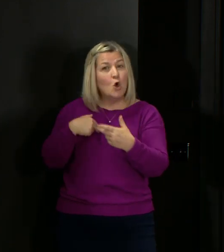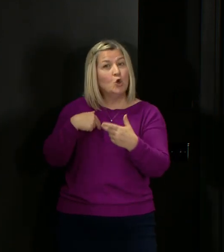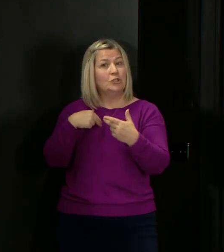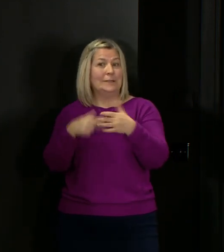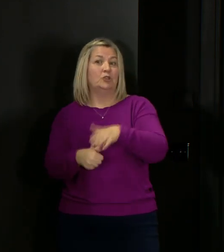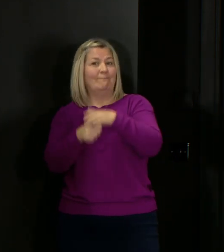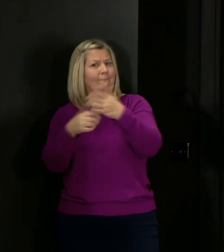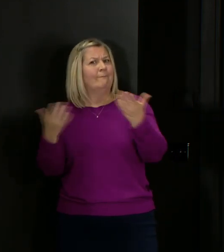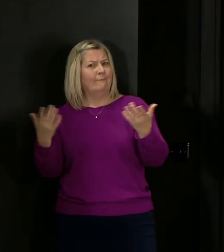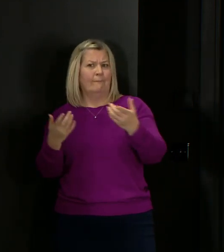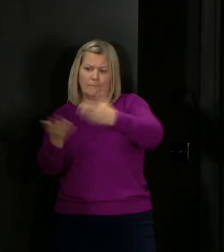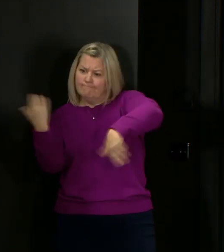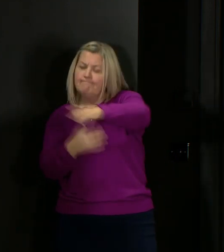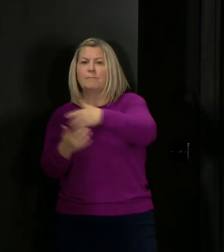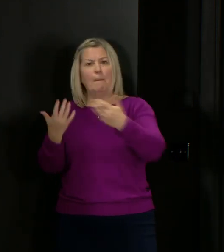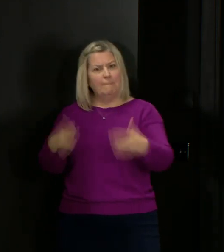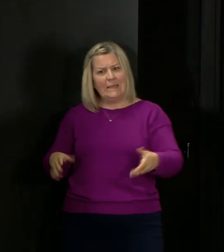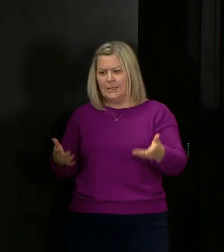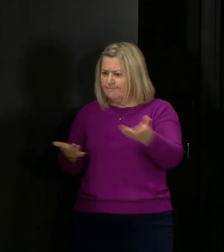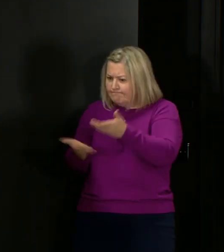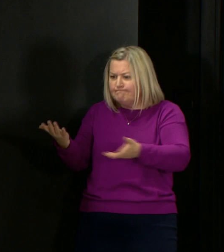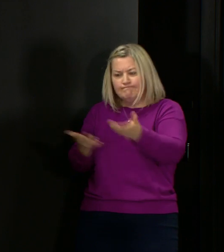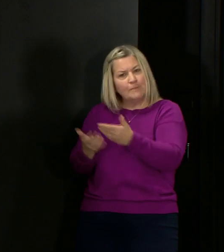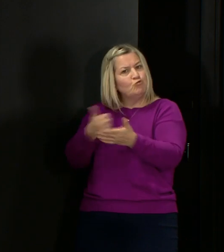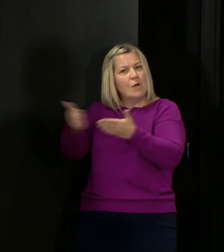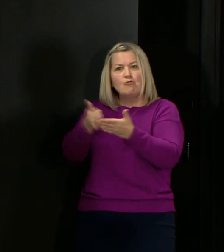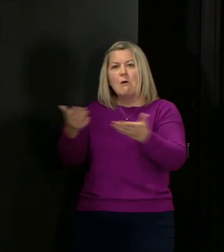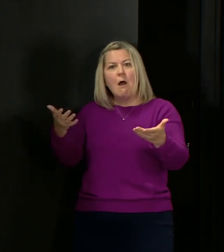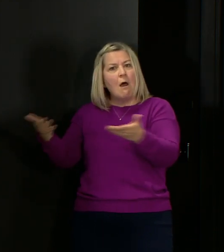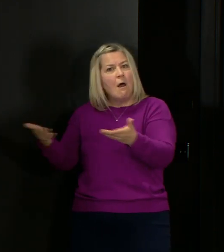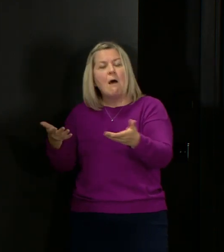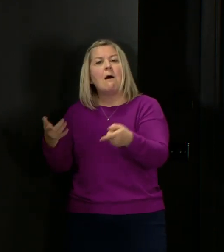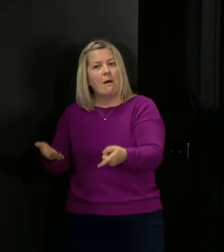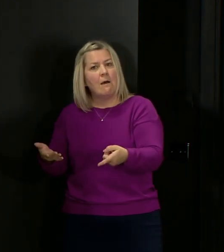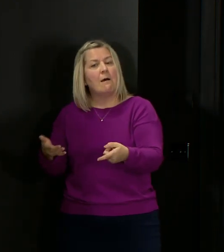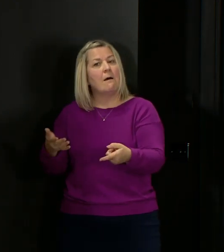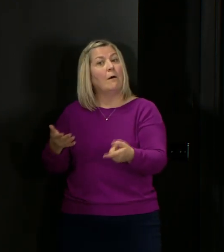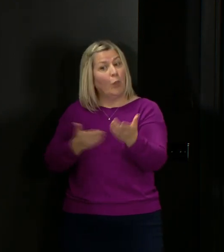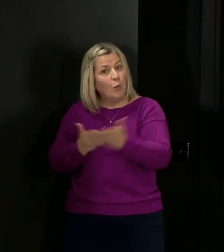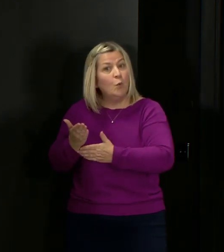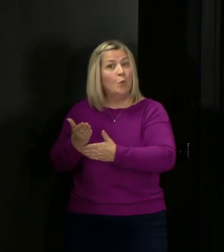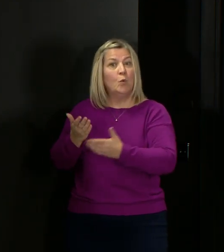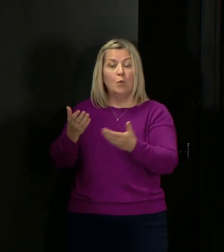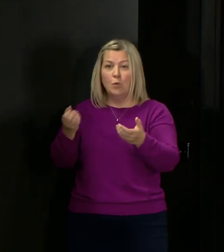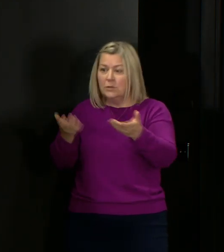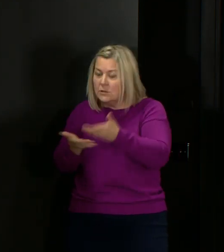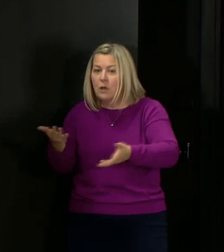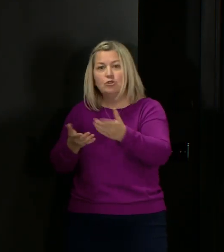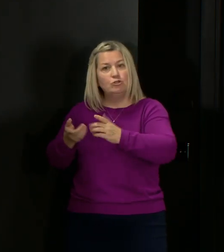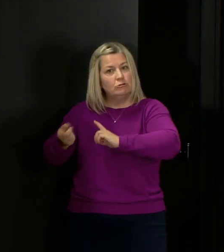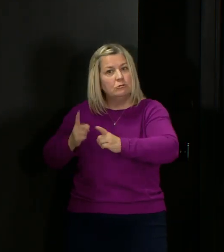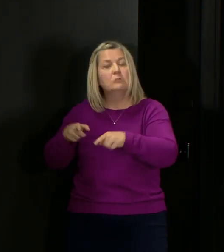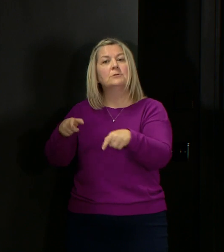beginning of this crisis. And one of the important things during those things is to be able to